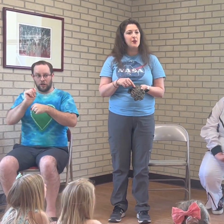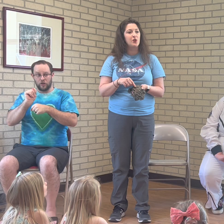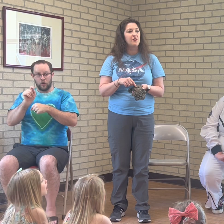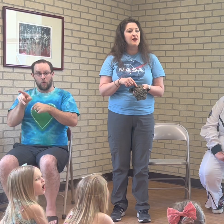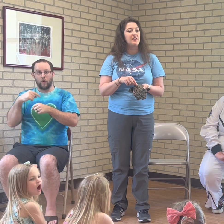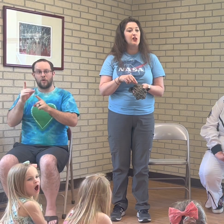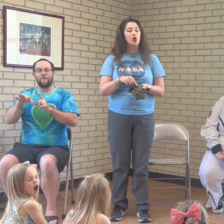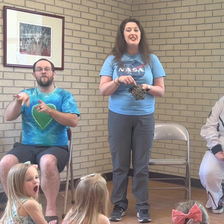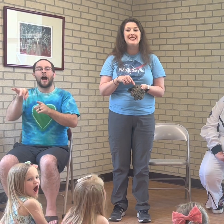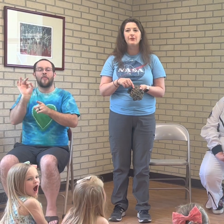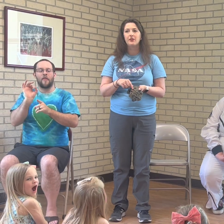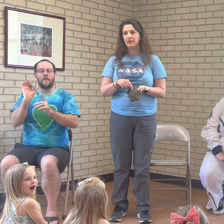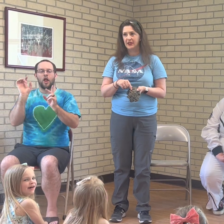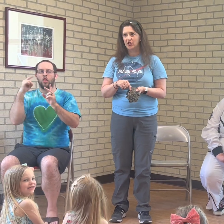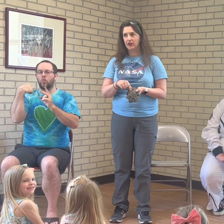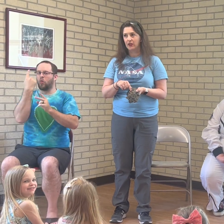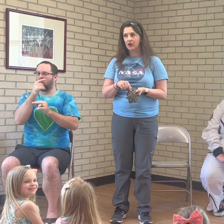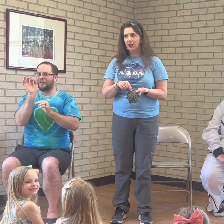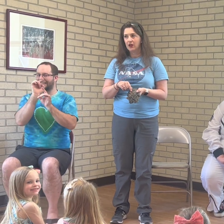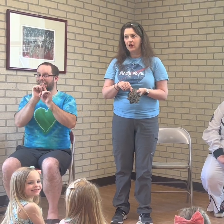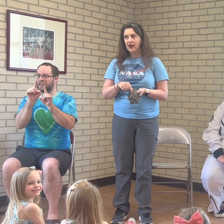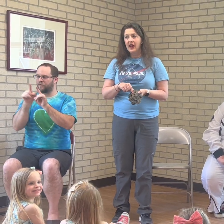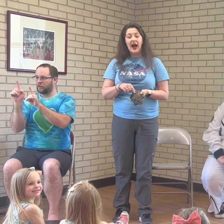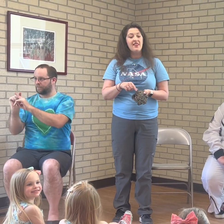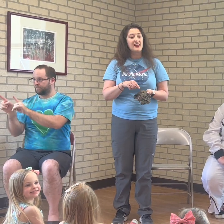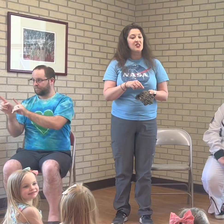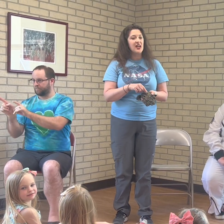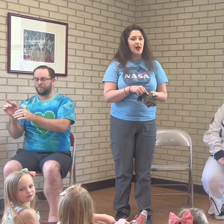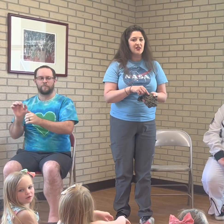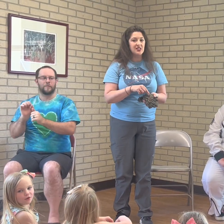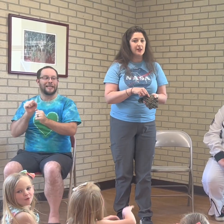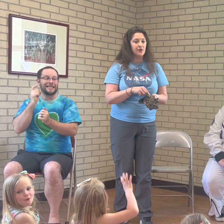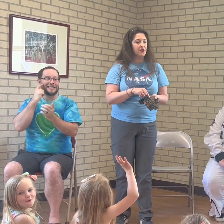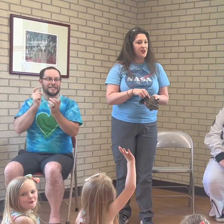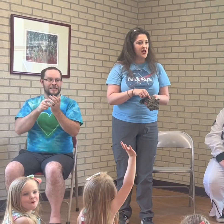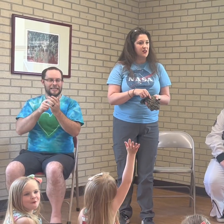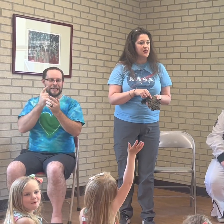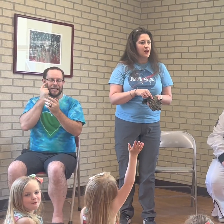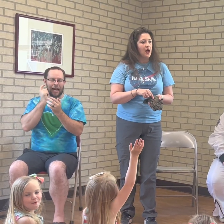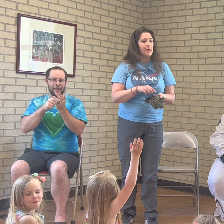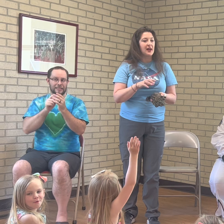find that they look different from each other, and that can tell us different things about